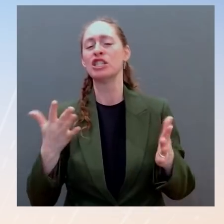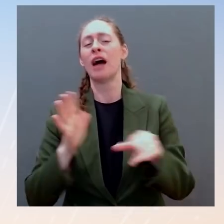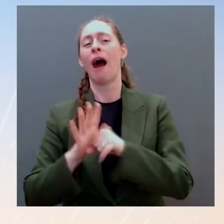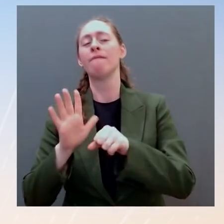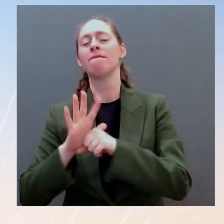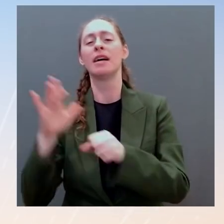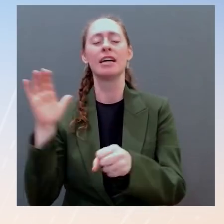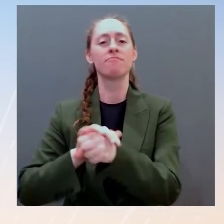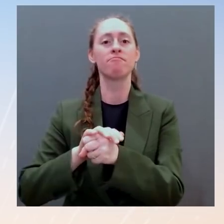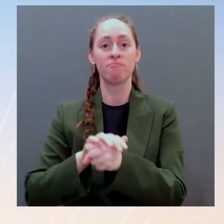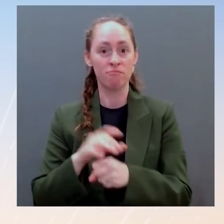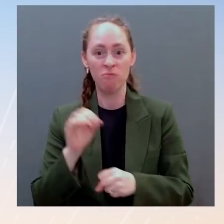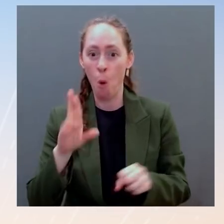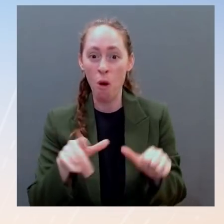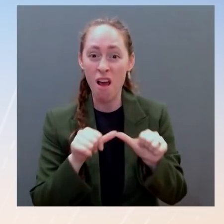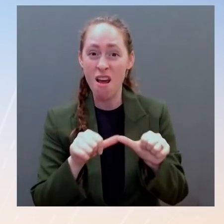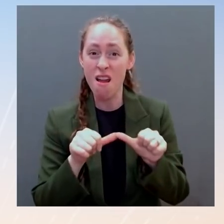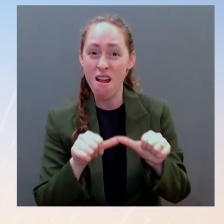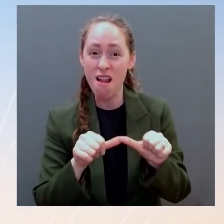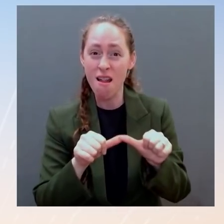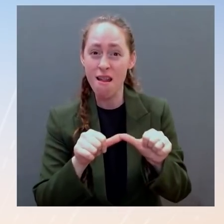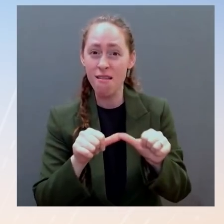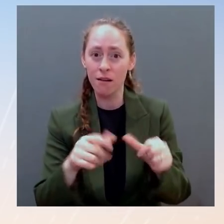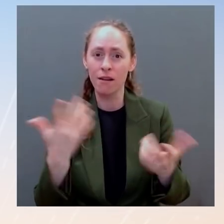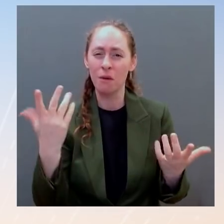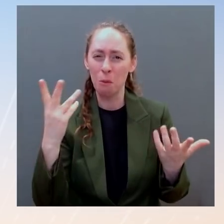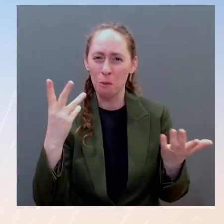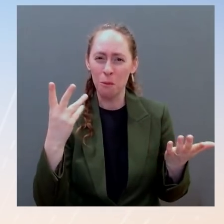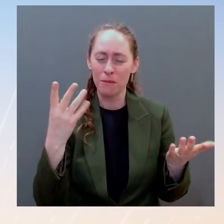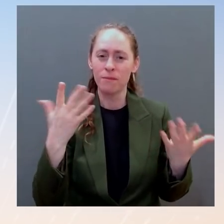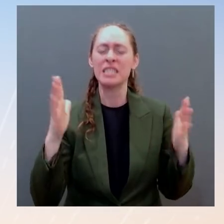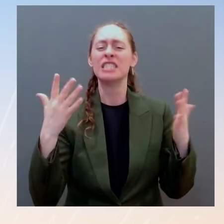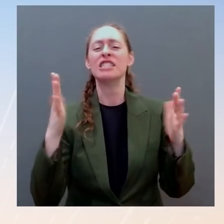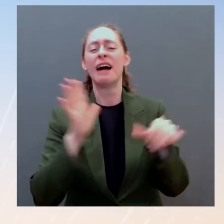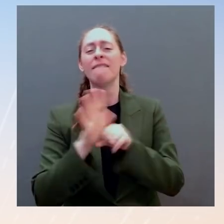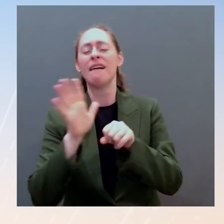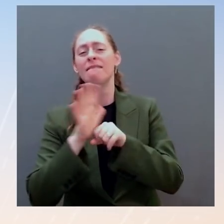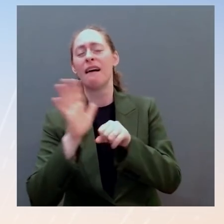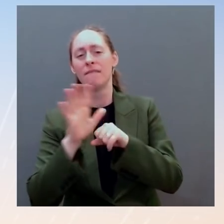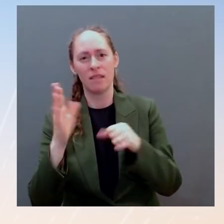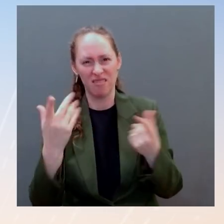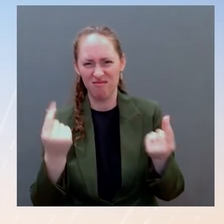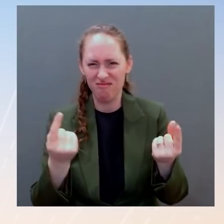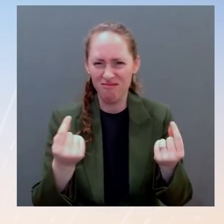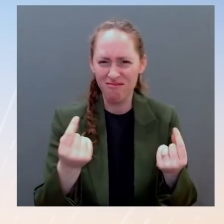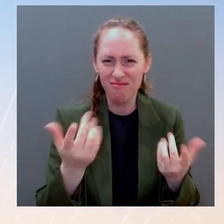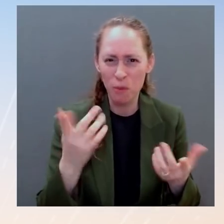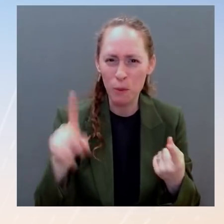Ms. Psaki: Well, I would say that the range of military assistance that we've provided to date was meant to be frontloaded